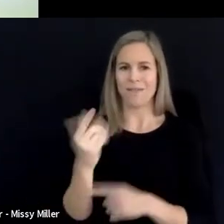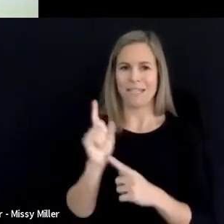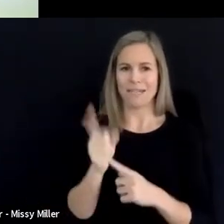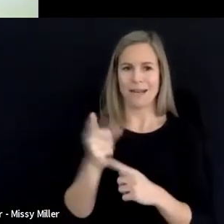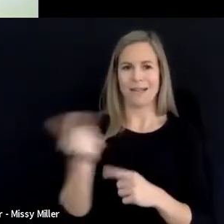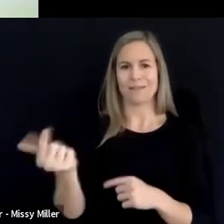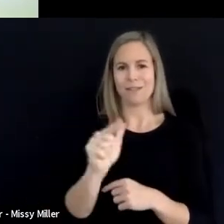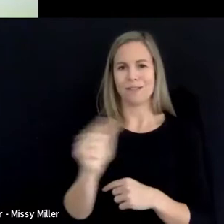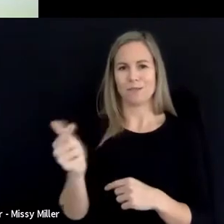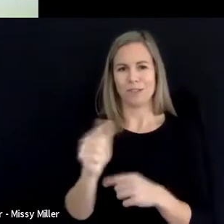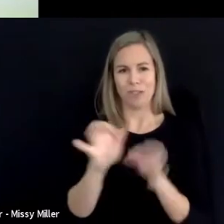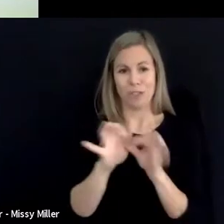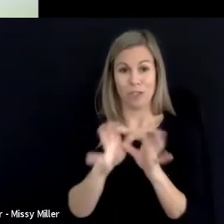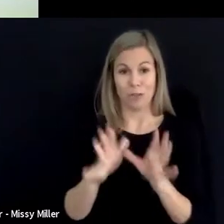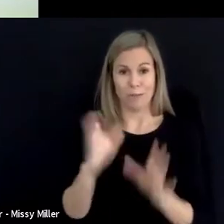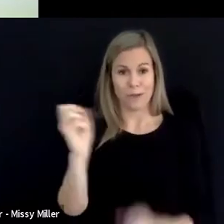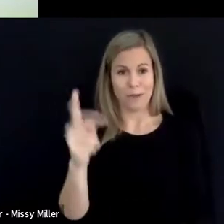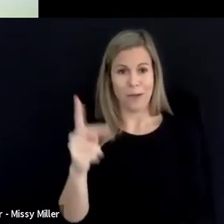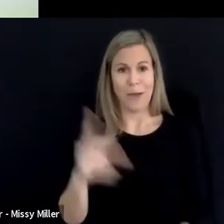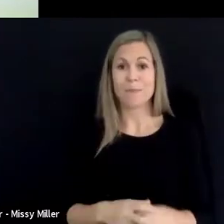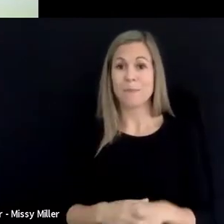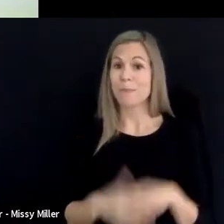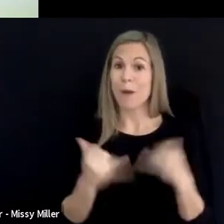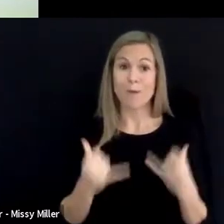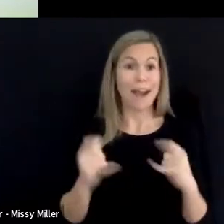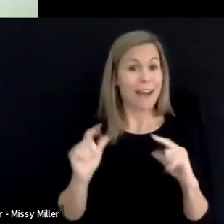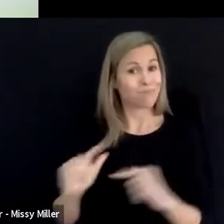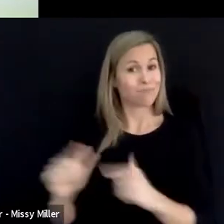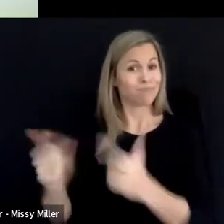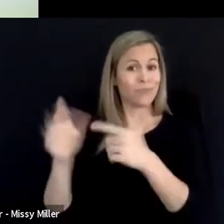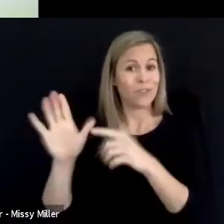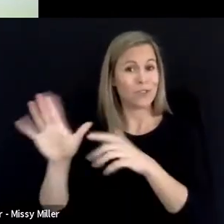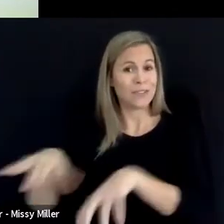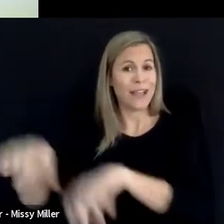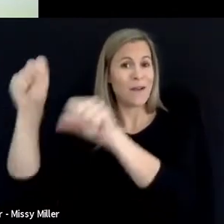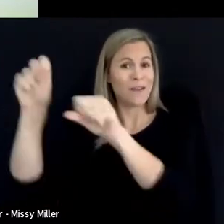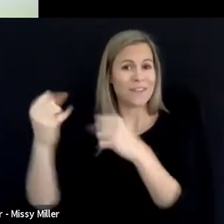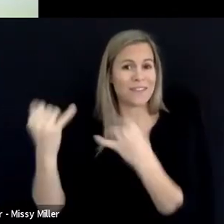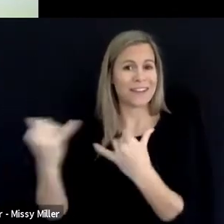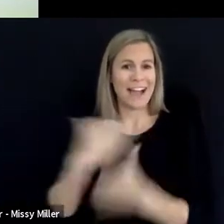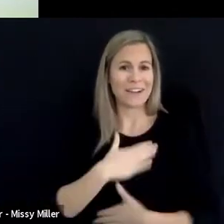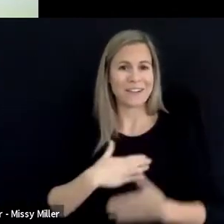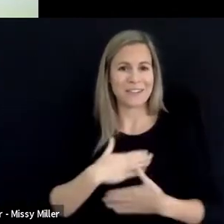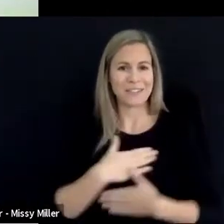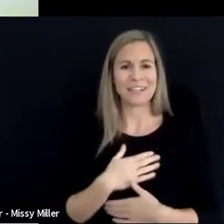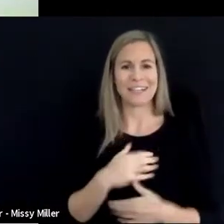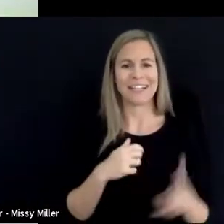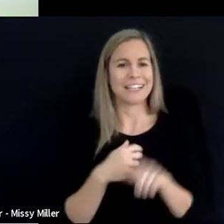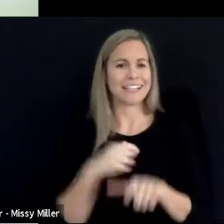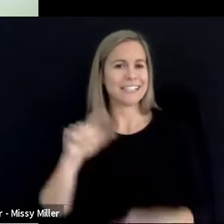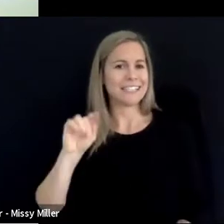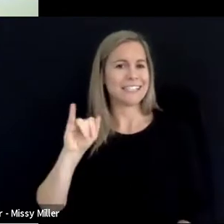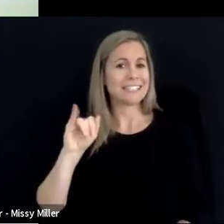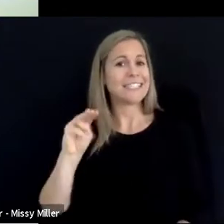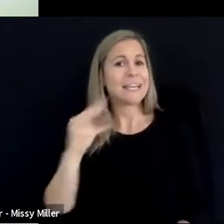we're gonna go and do an interpreter switch, okay? [Tim] Okay. - In the meantime, the floor is yours. You take care, enjoy. - All right, thank you. And thank you, everybody, for attending.